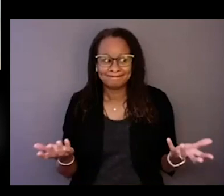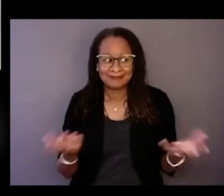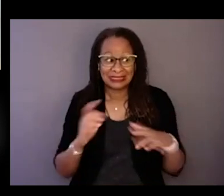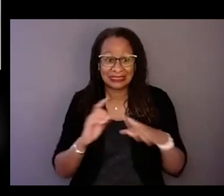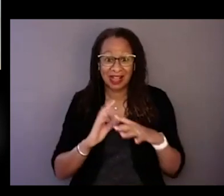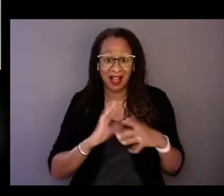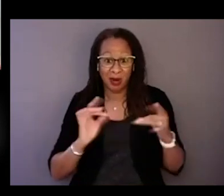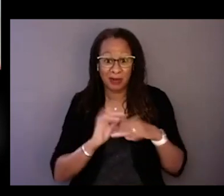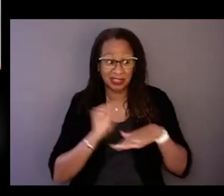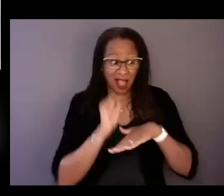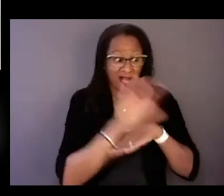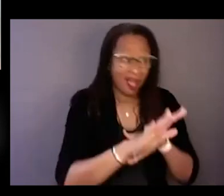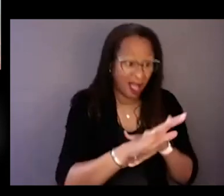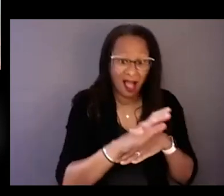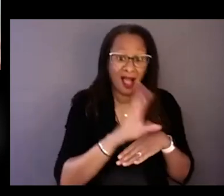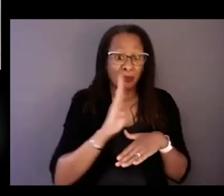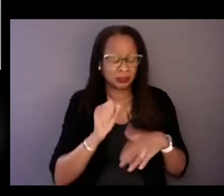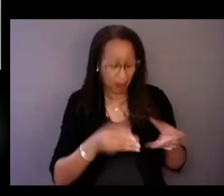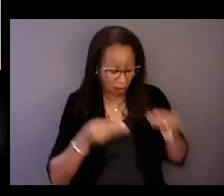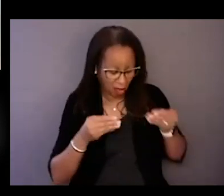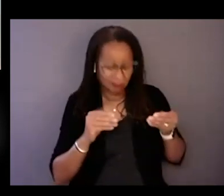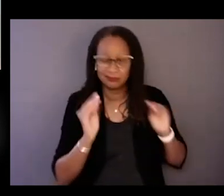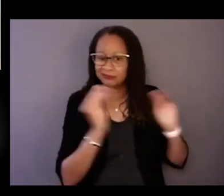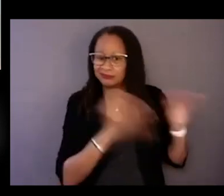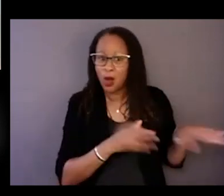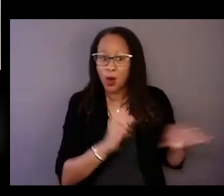reached her or what, and I should also add that